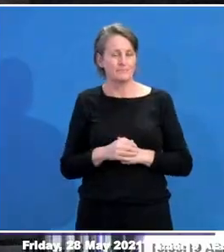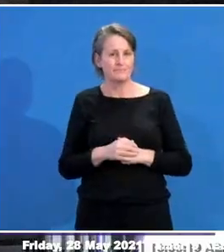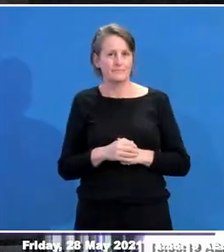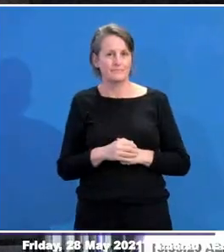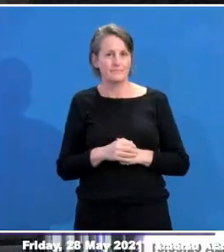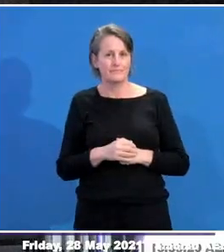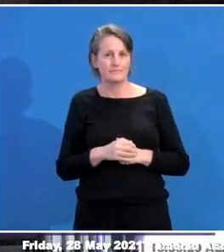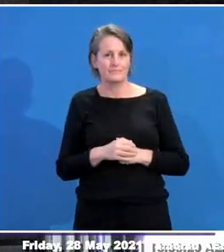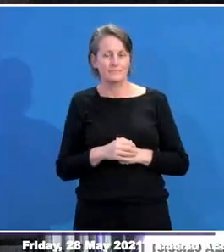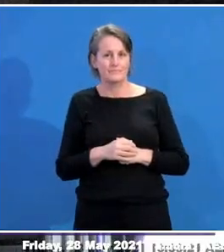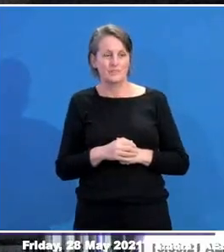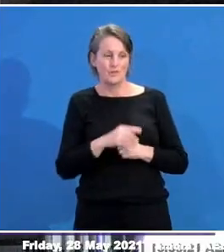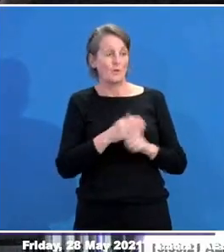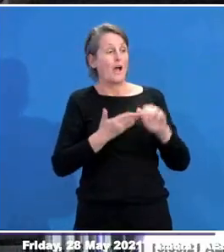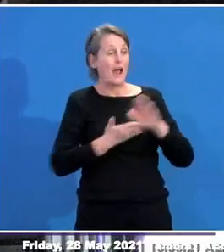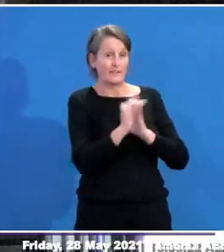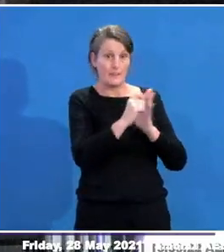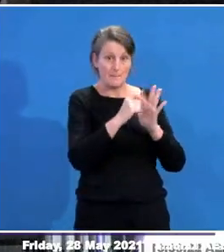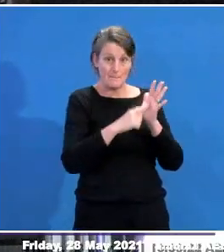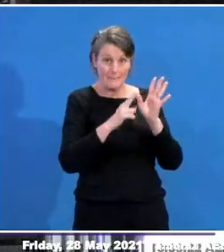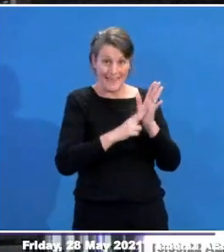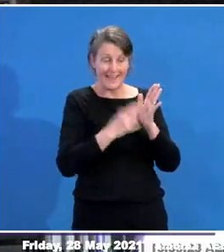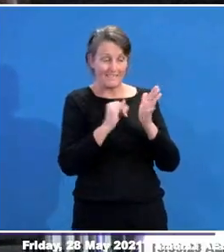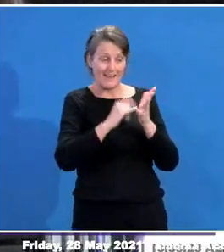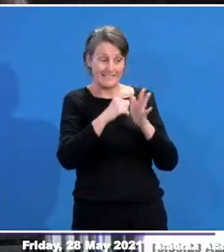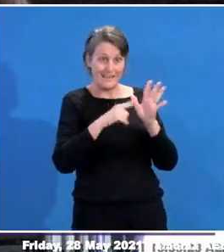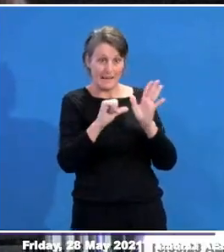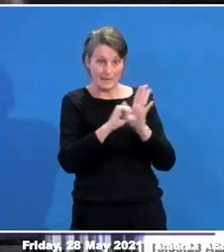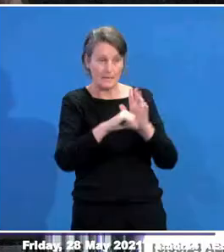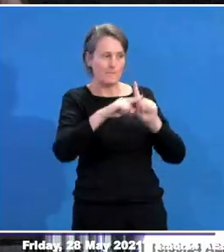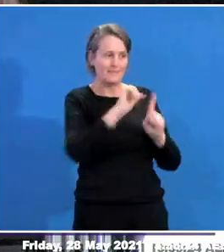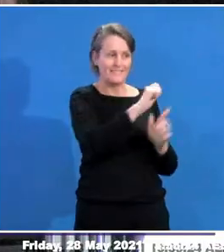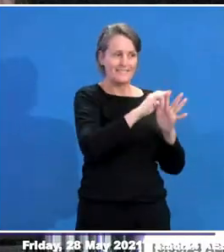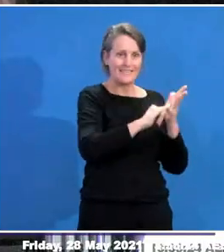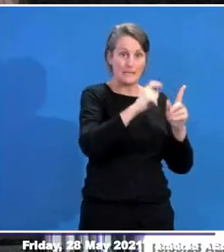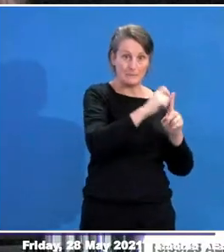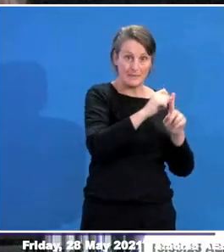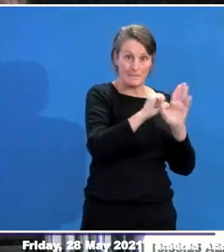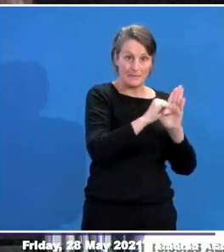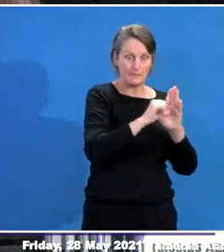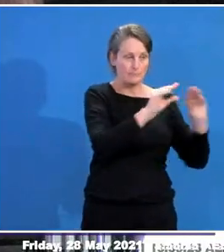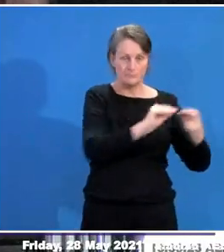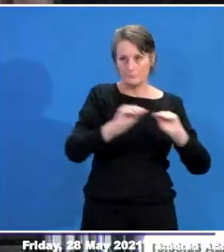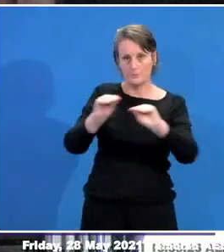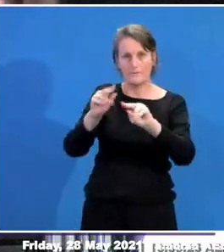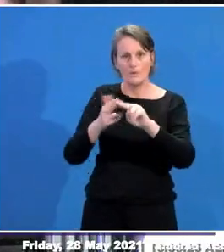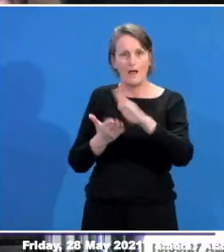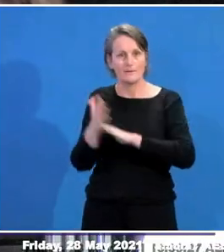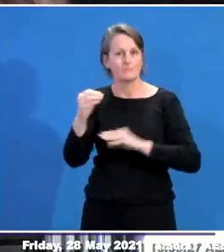part of that person's plan? MR McNAUGHTON: Yes. And when you talk about matching between the SDA provider